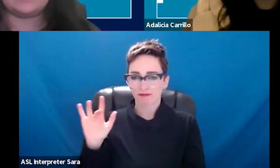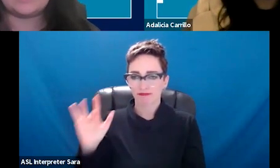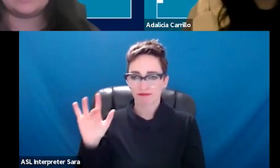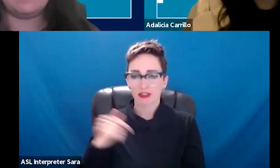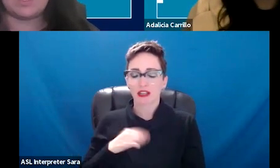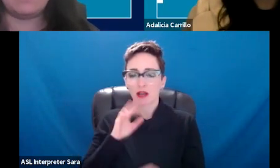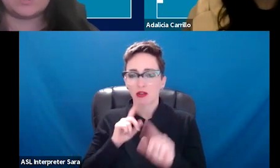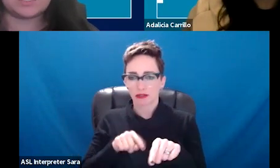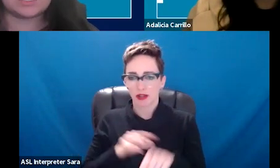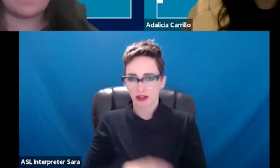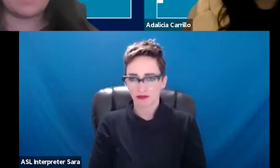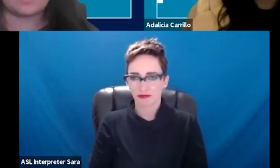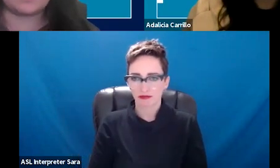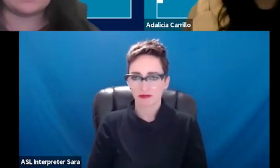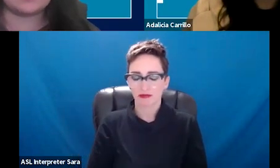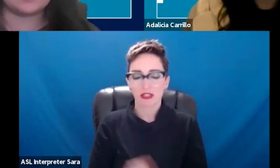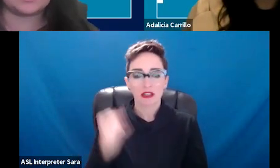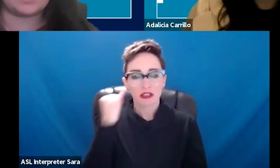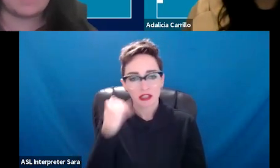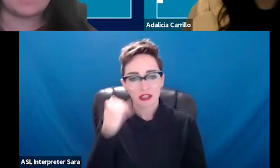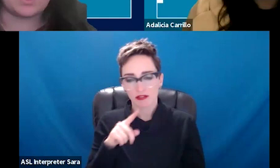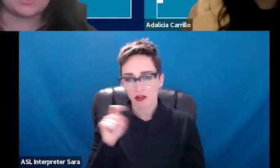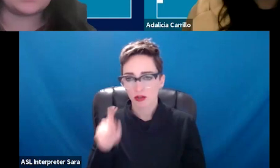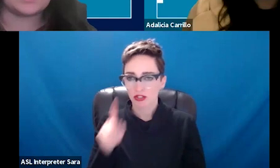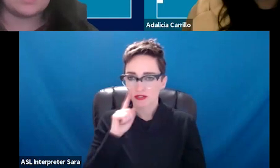Lastly, if you have questions for the presenters during webinars